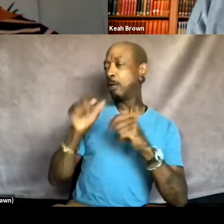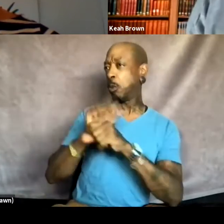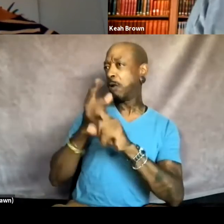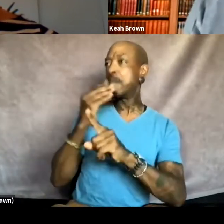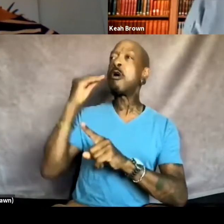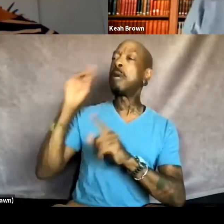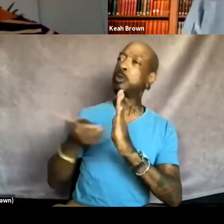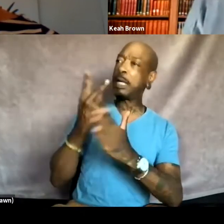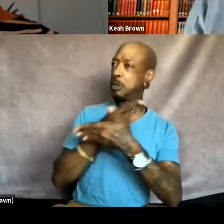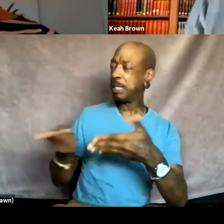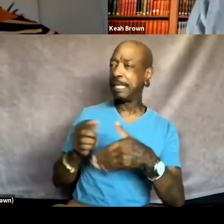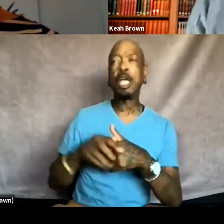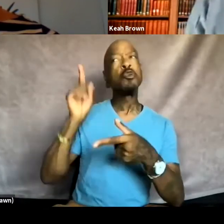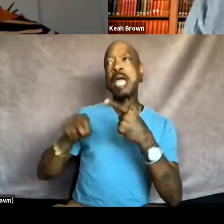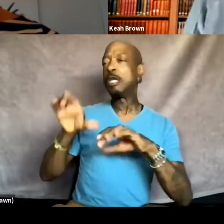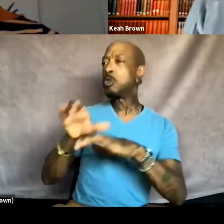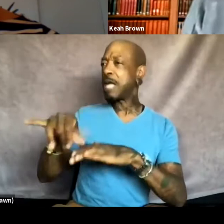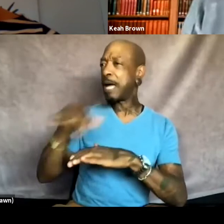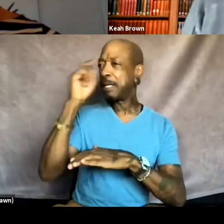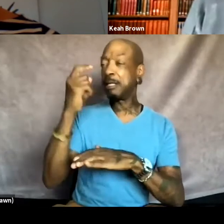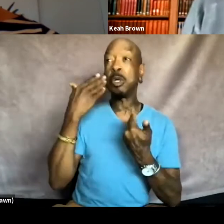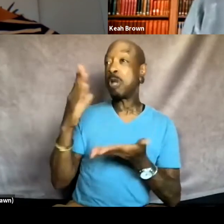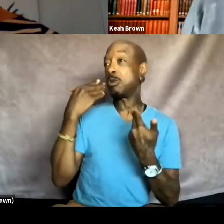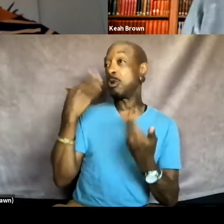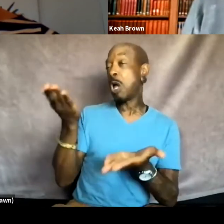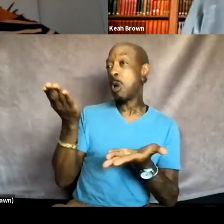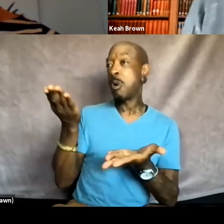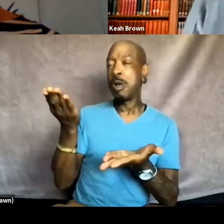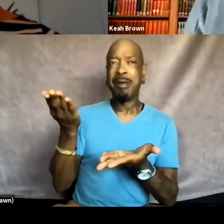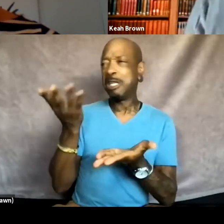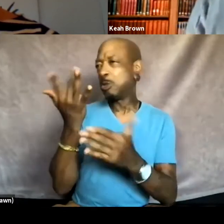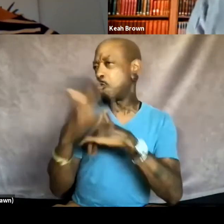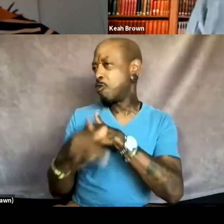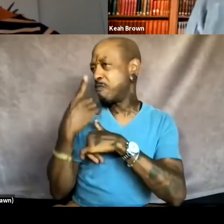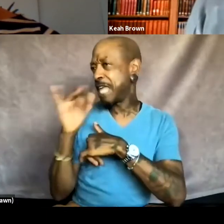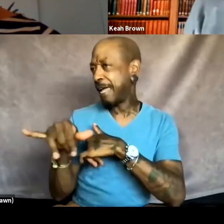Keah Brown: That because we just don't know there's no there's no room for it, you know, but now.